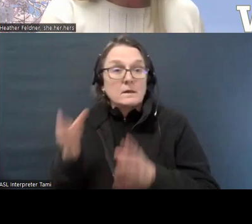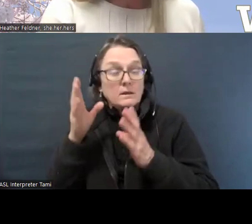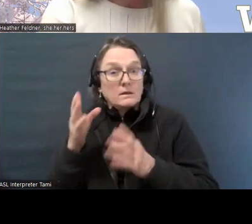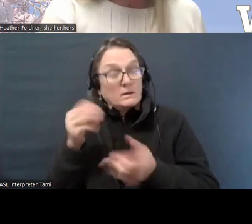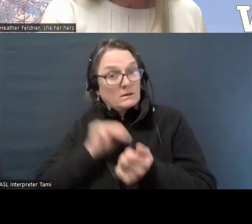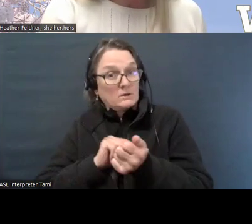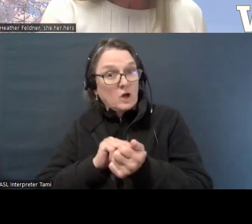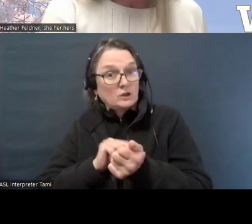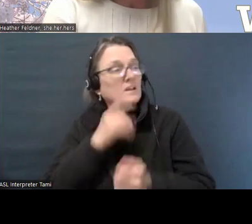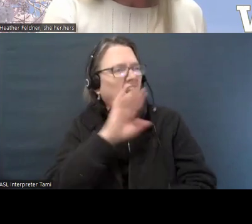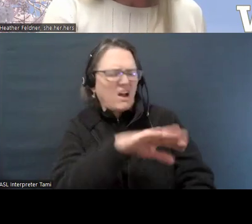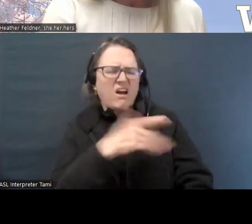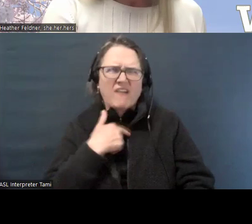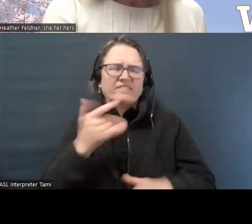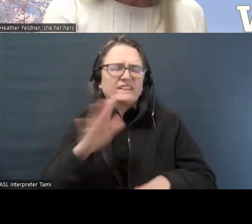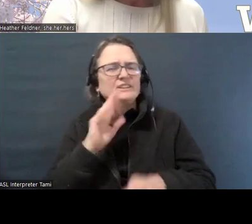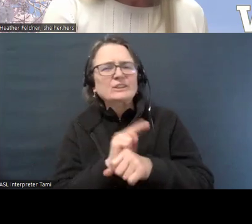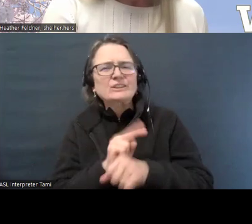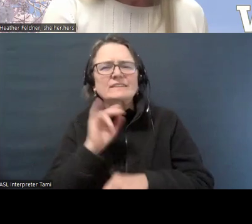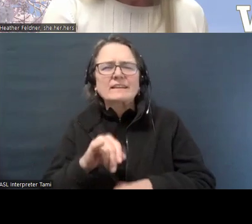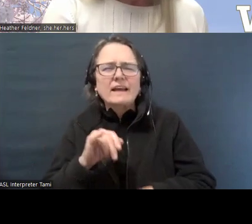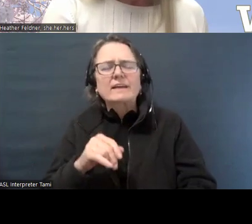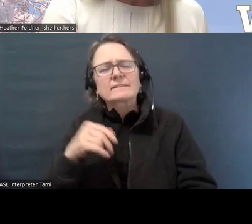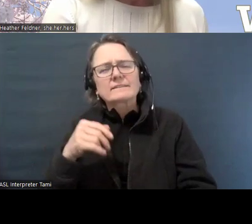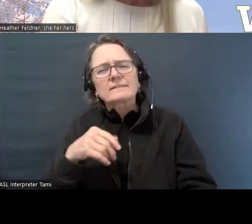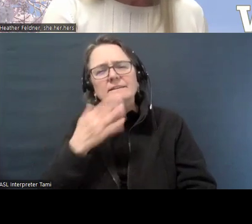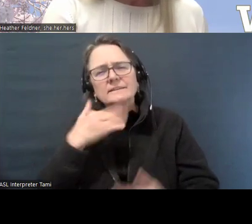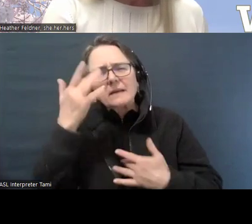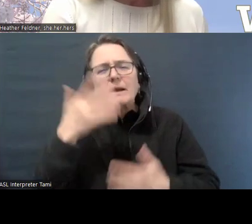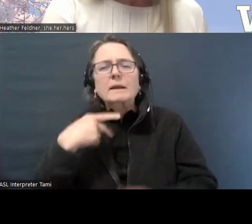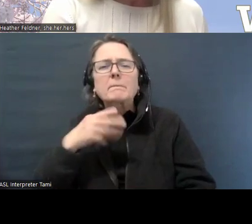So, you know, again, and reinforcing that idea